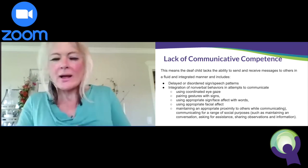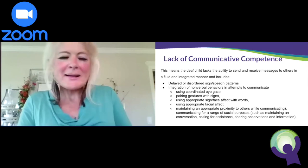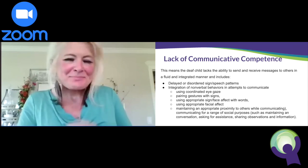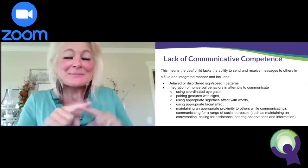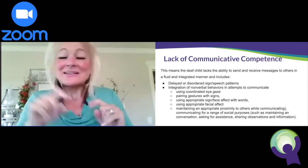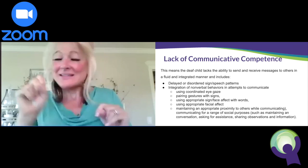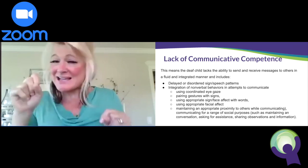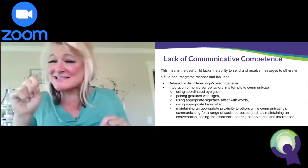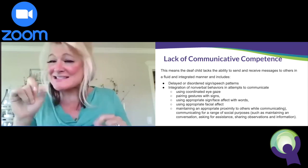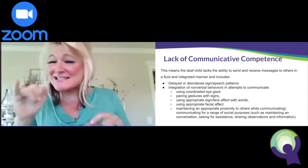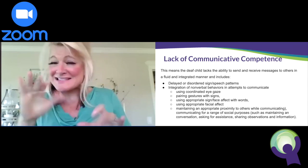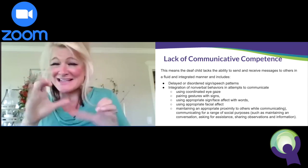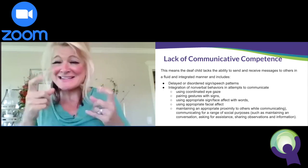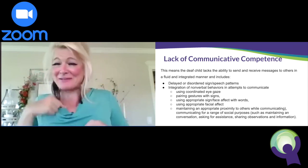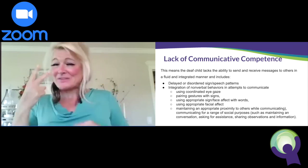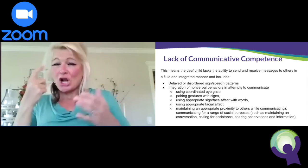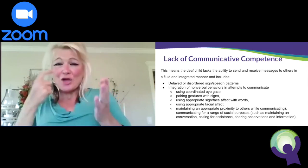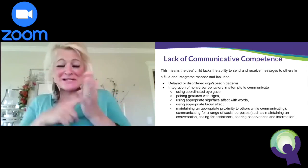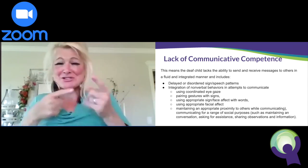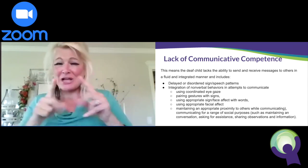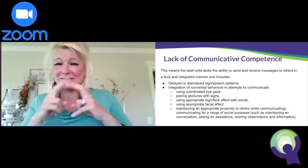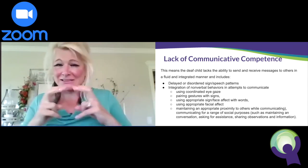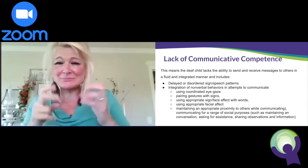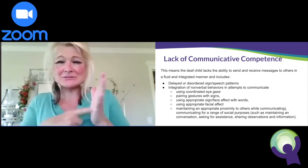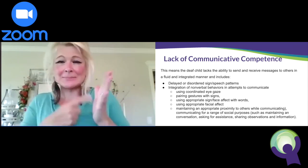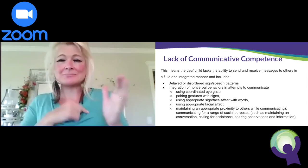if they can see the value in that and see that that it..communication can